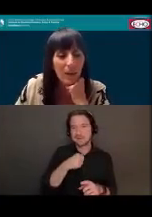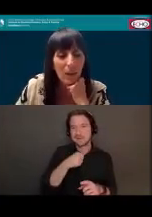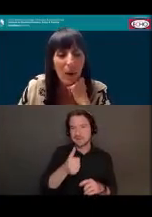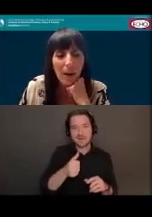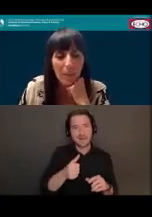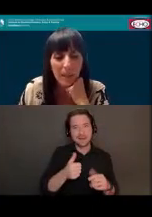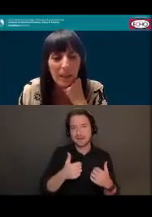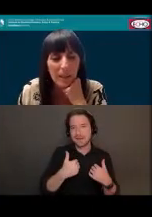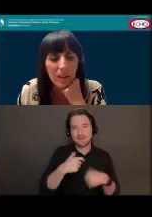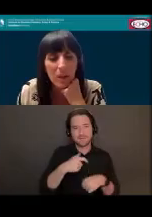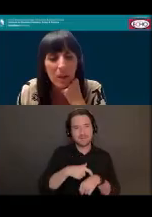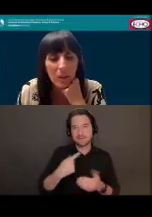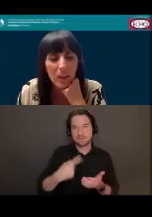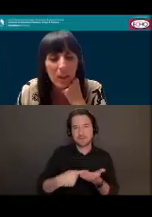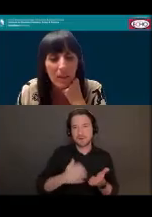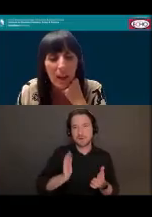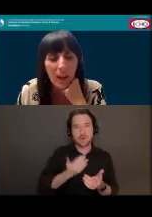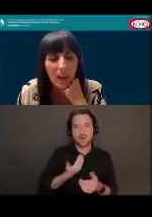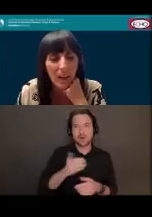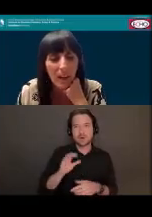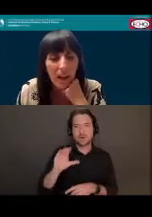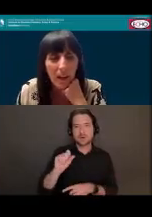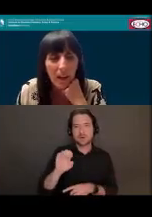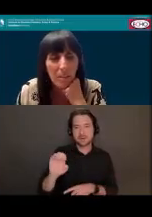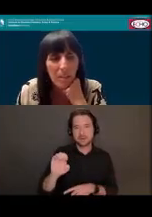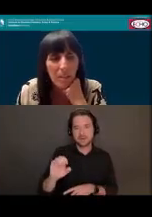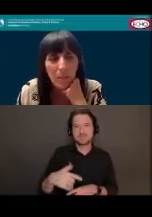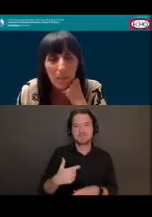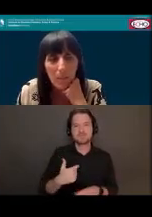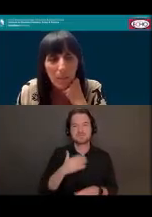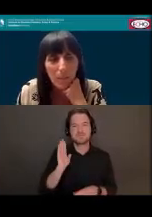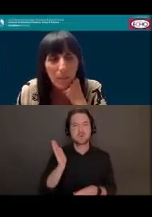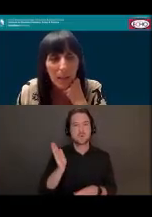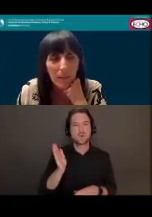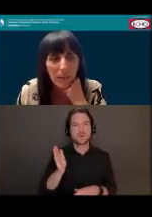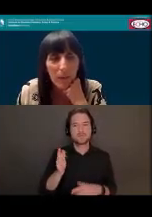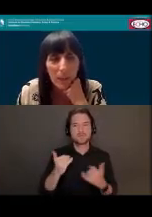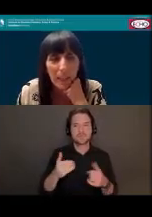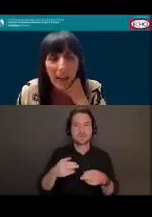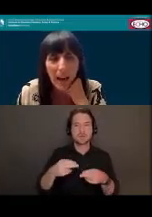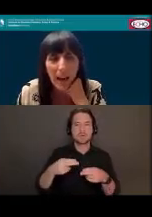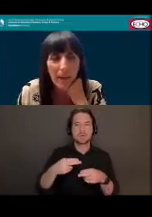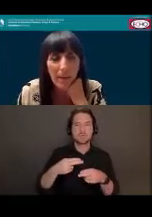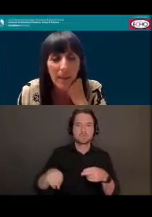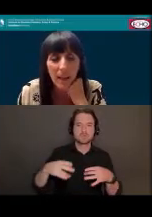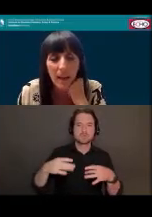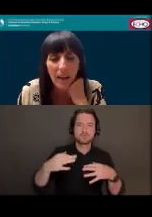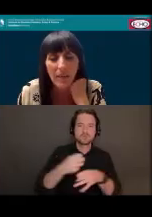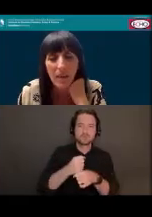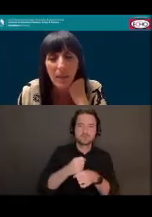So I'm going to just give a brief recap of the case from